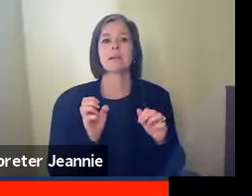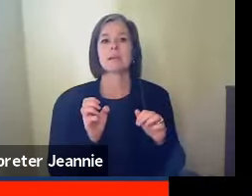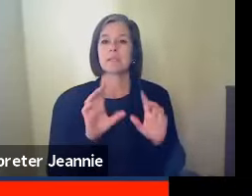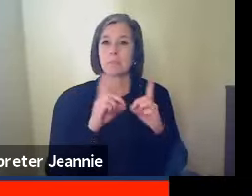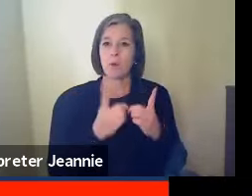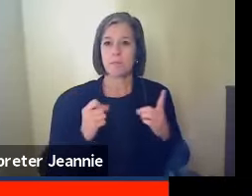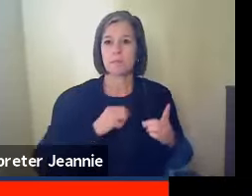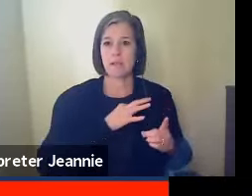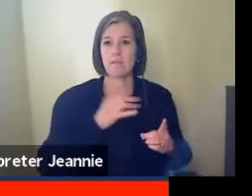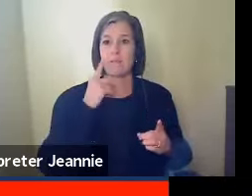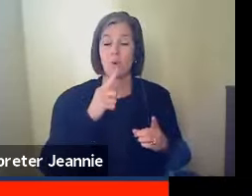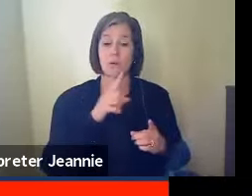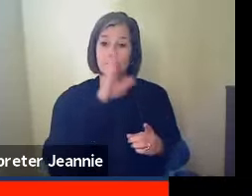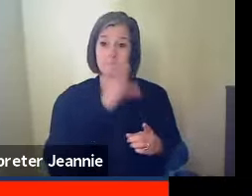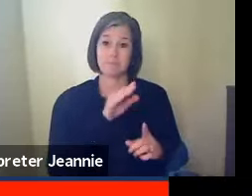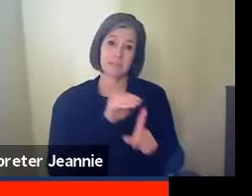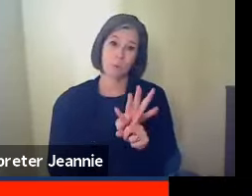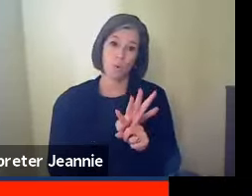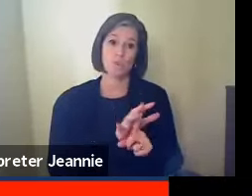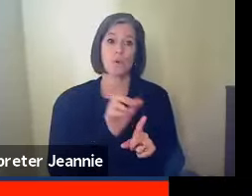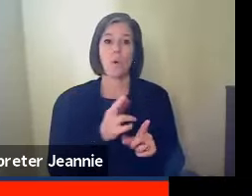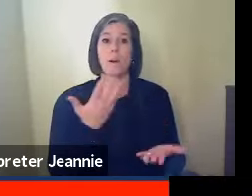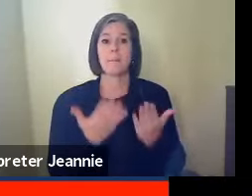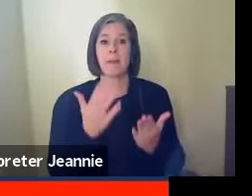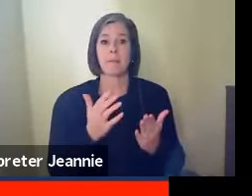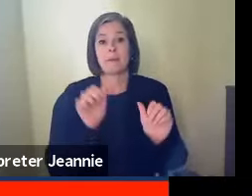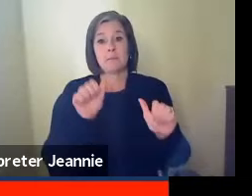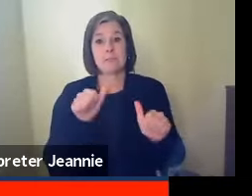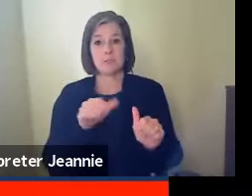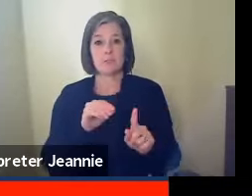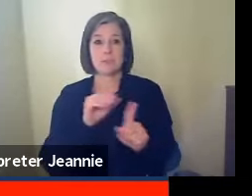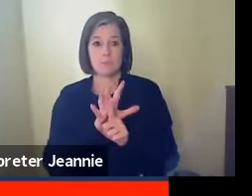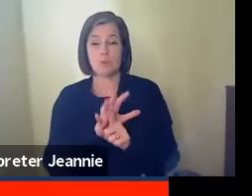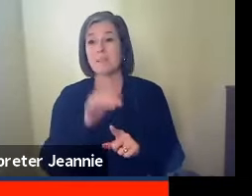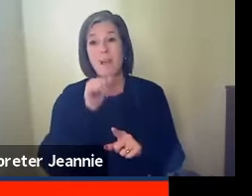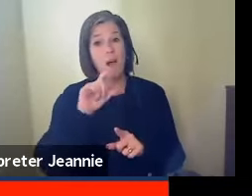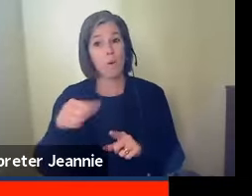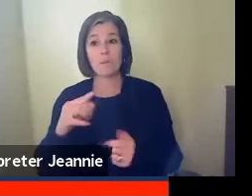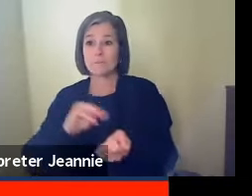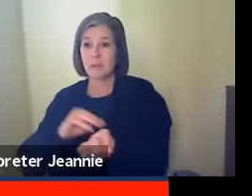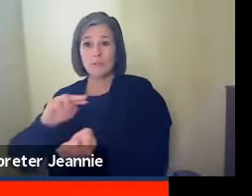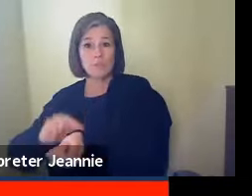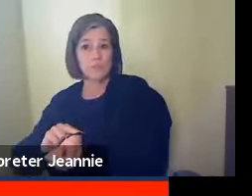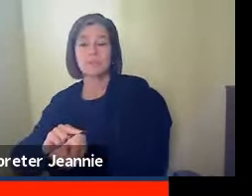exposure to potentially infectious materials. This is not just licensed health care workers. This is also the people